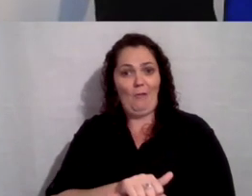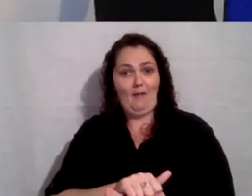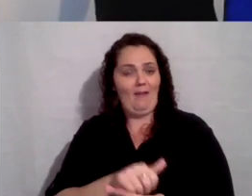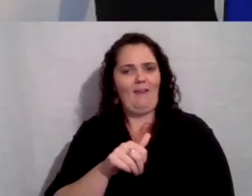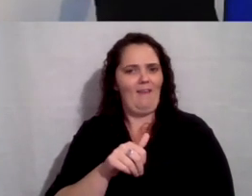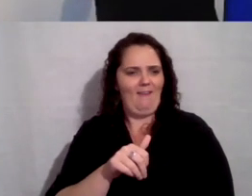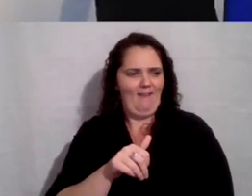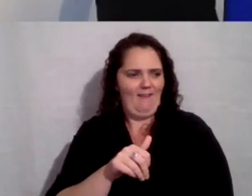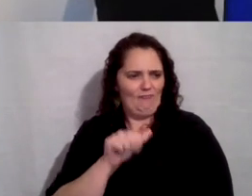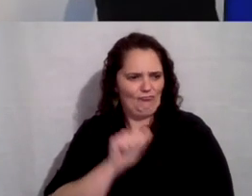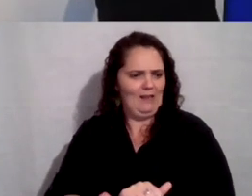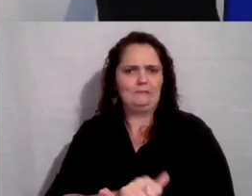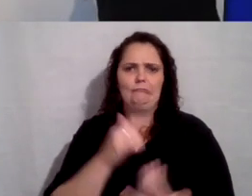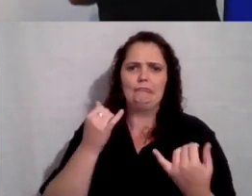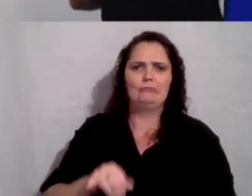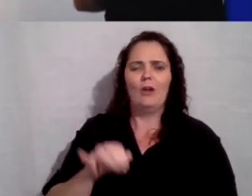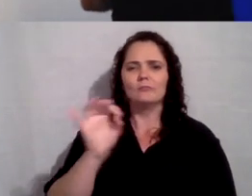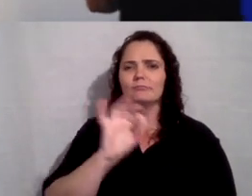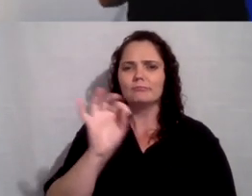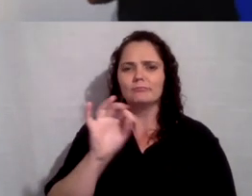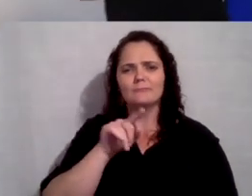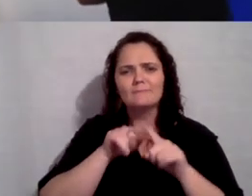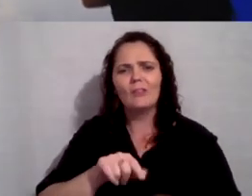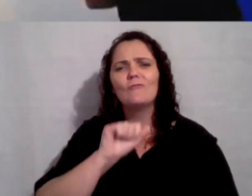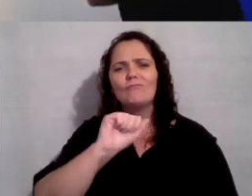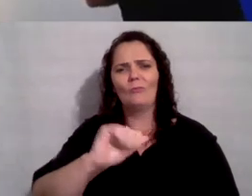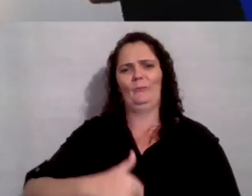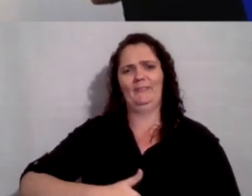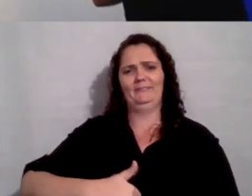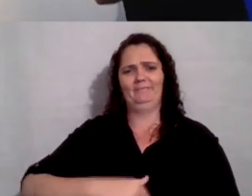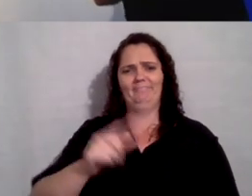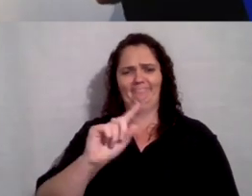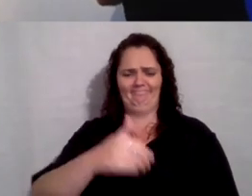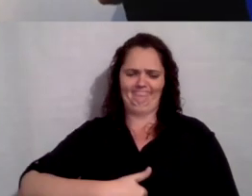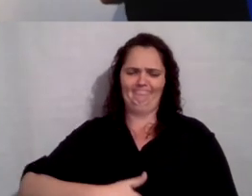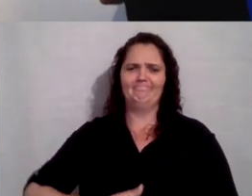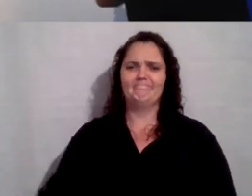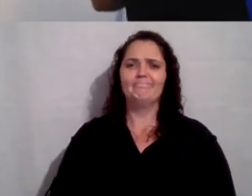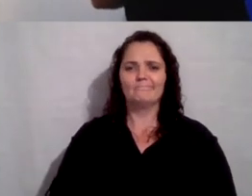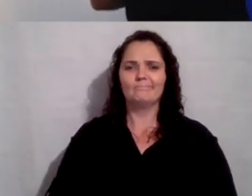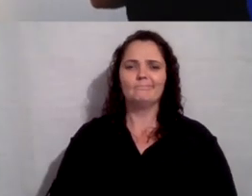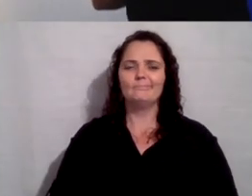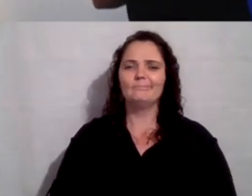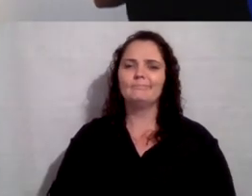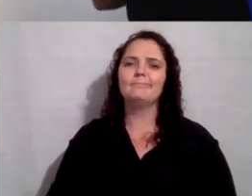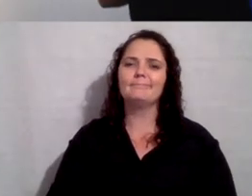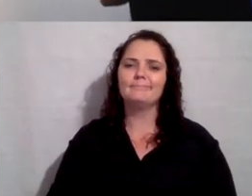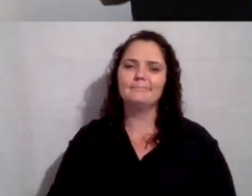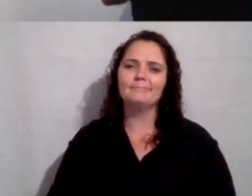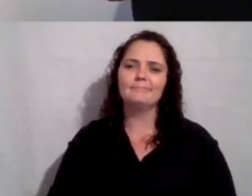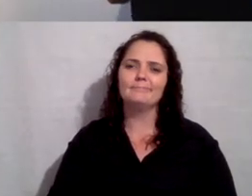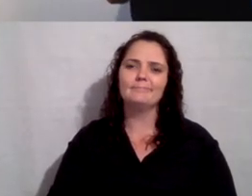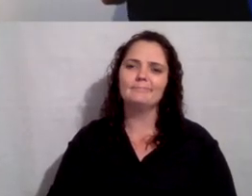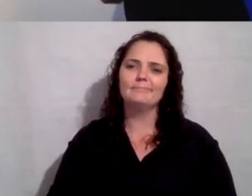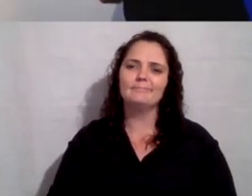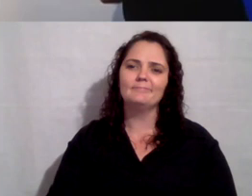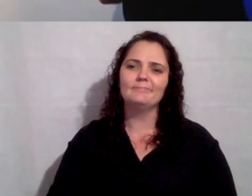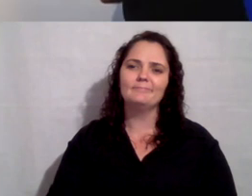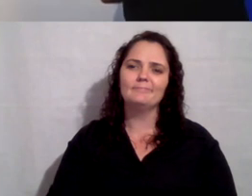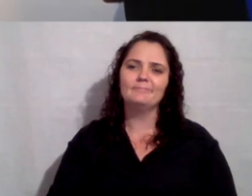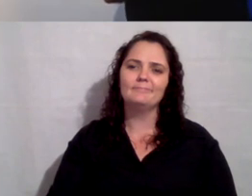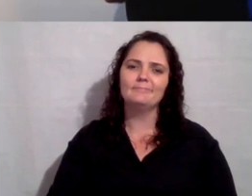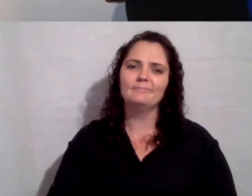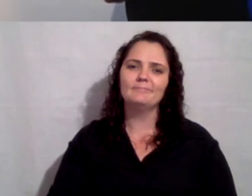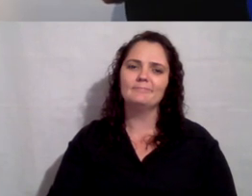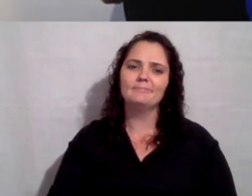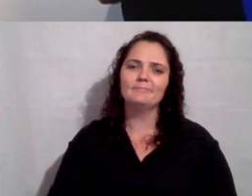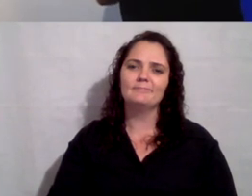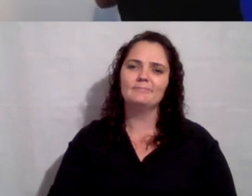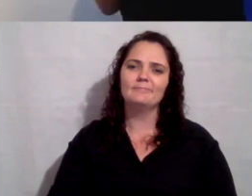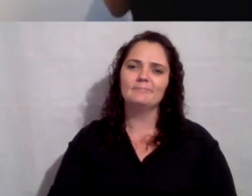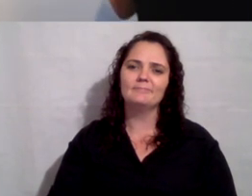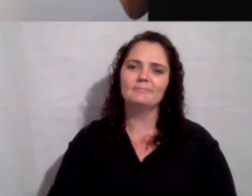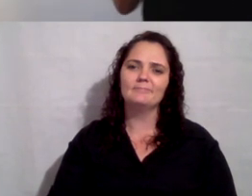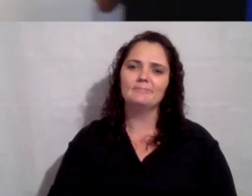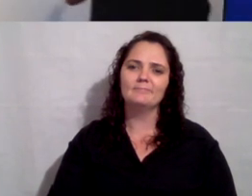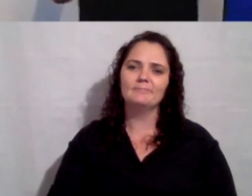very particular and idiosyncratic approach to it